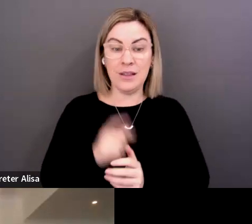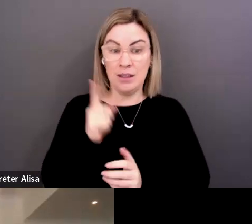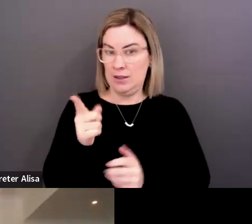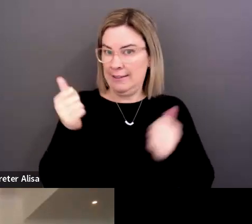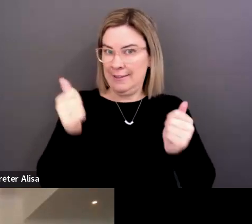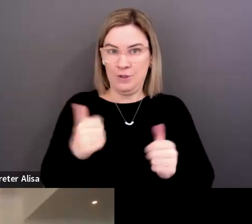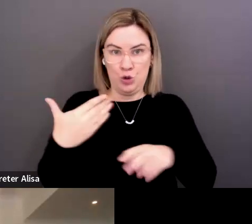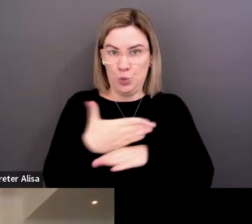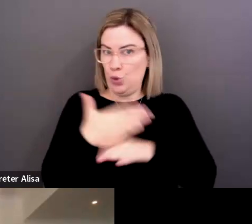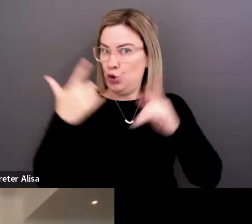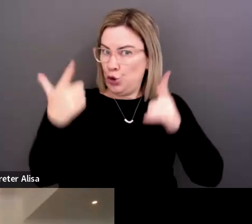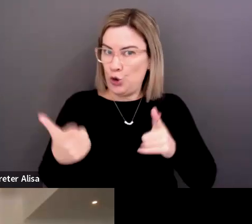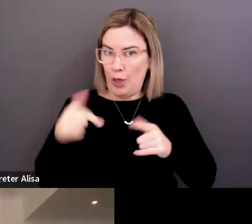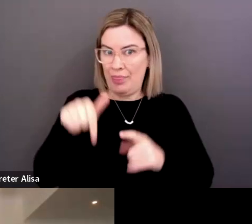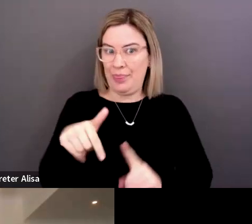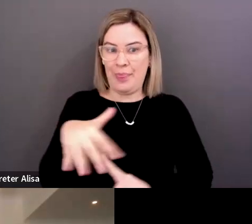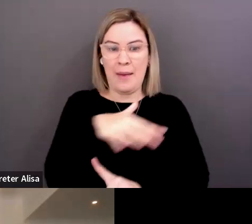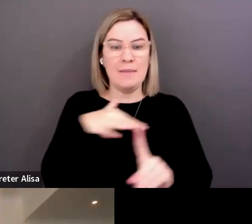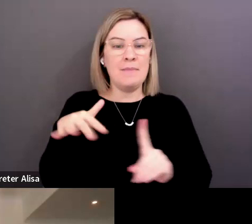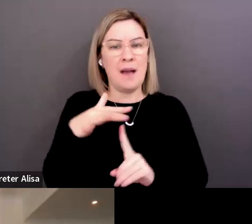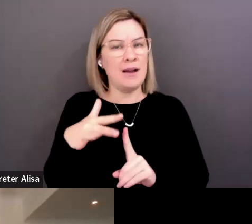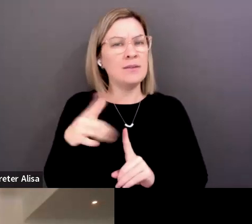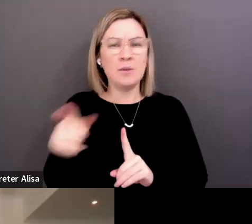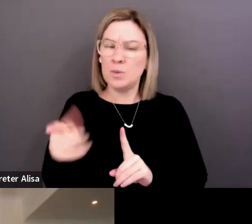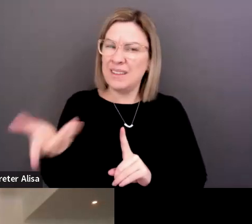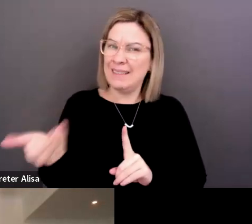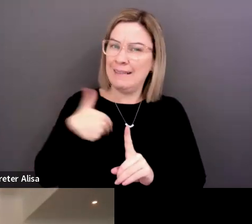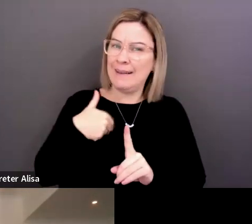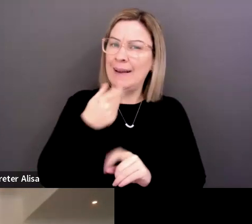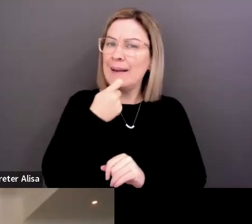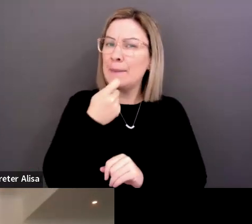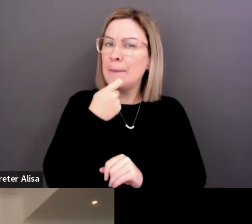scene for this issue and this topic of conversation, I love to start with